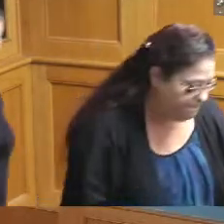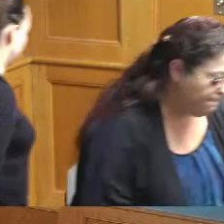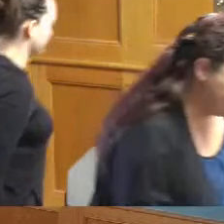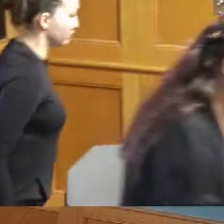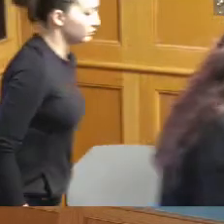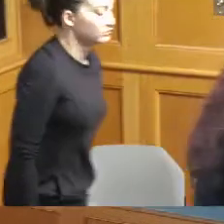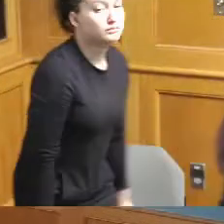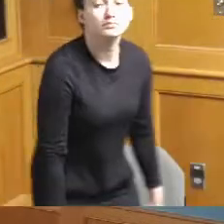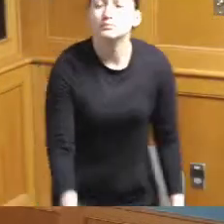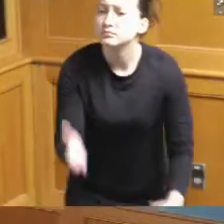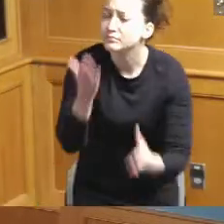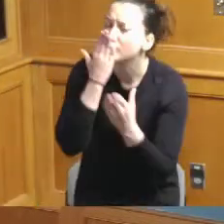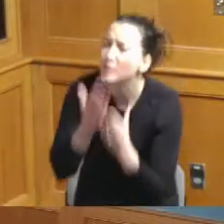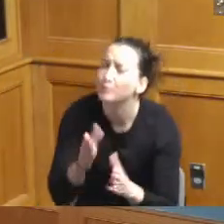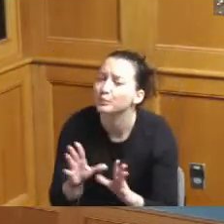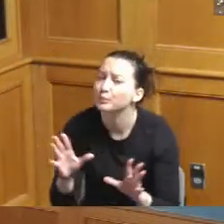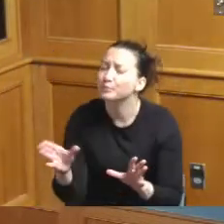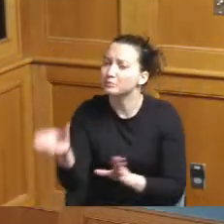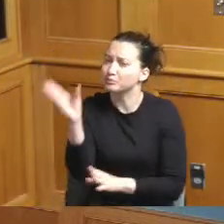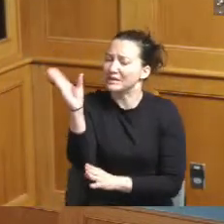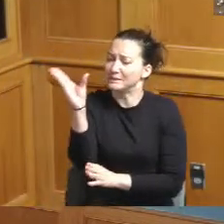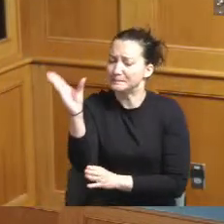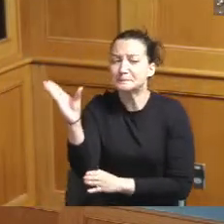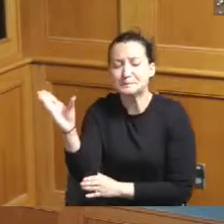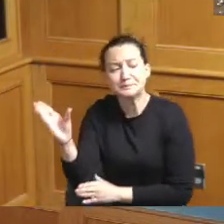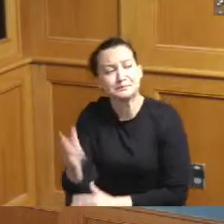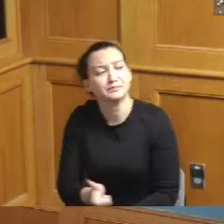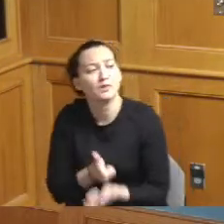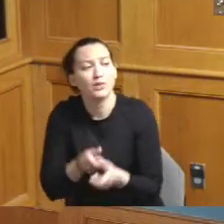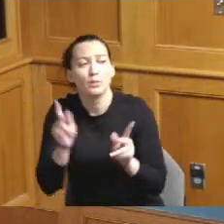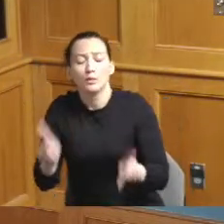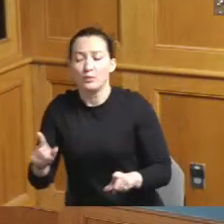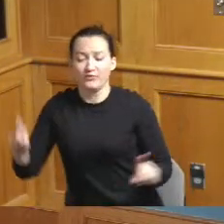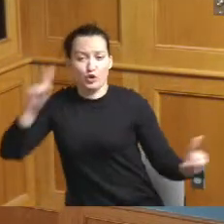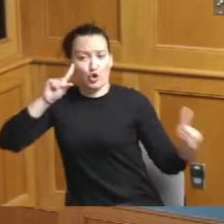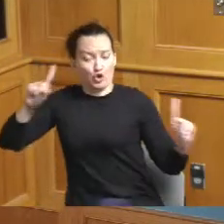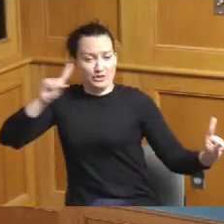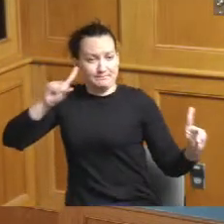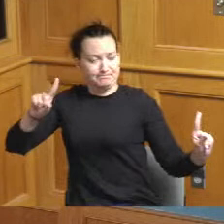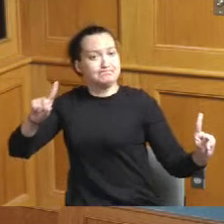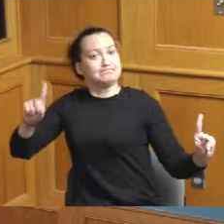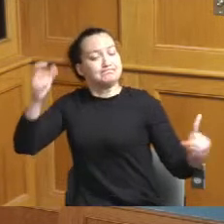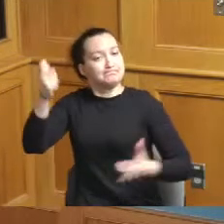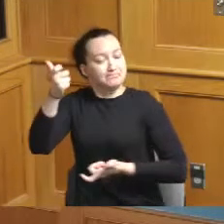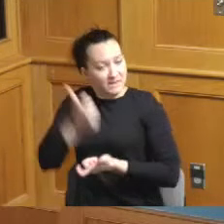your presentation just to follow up on that so we have heard I think every Department that's come in